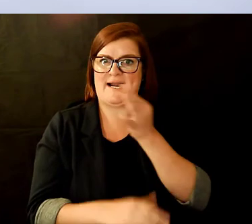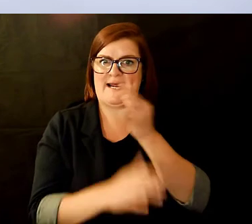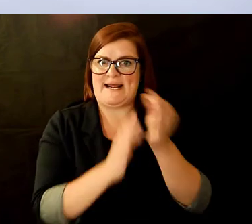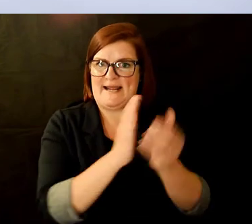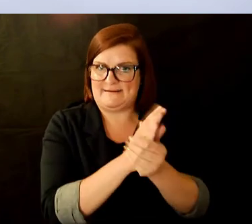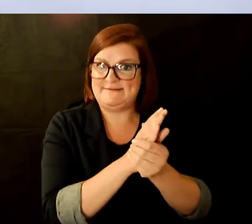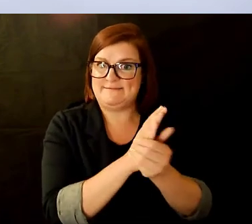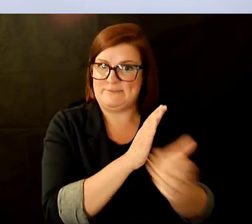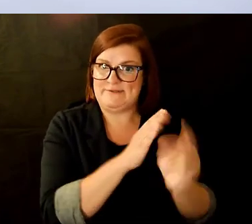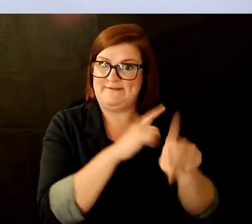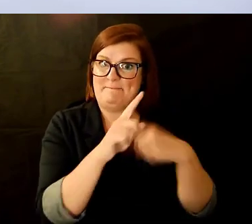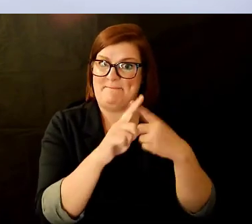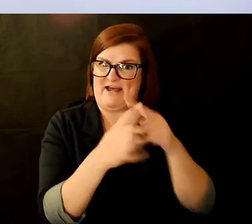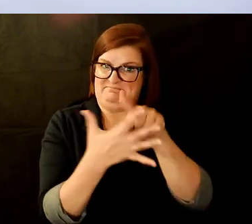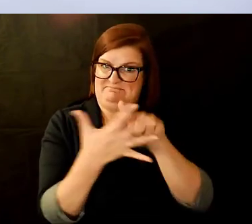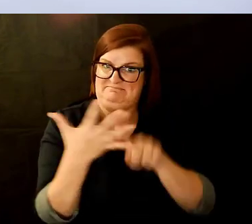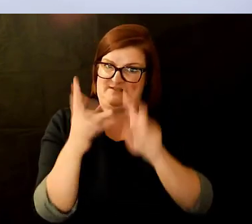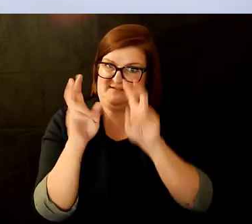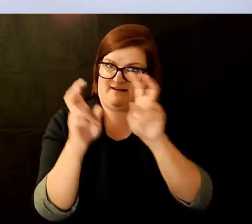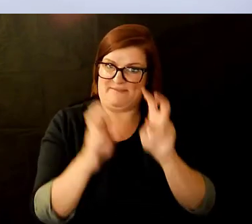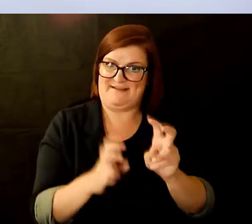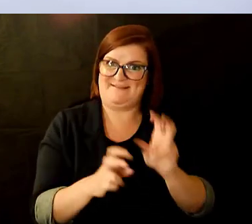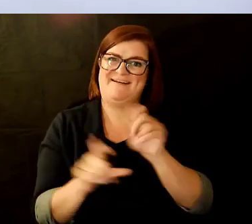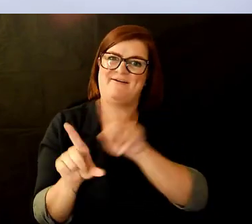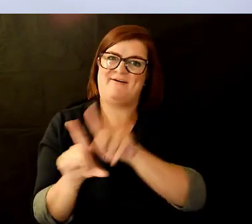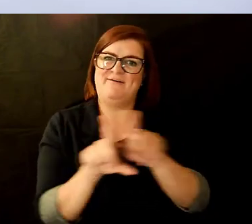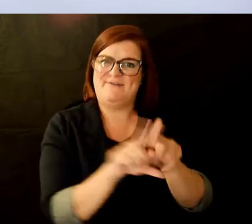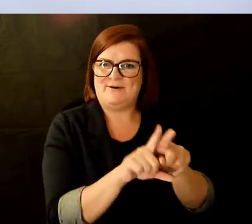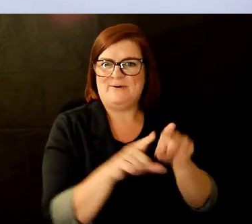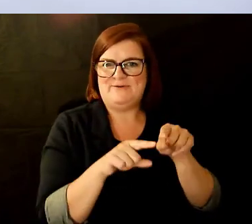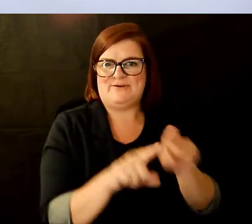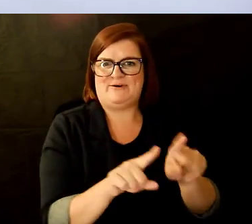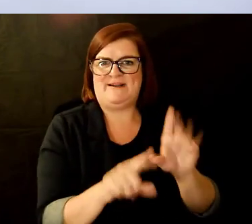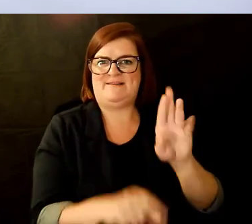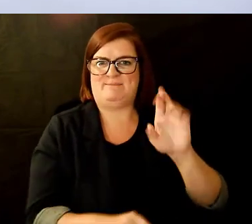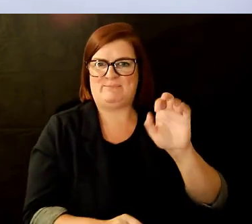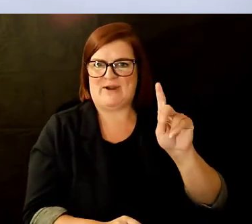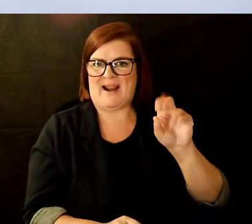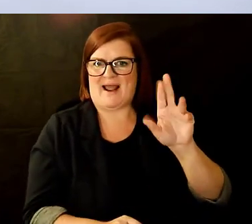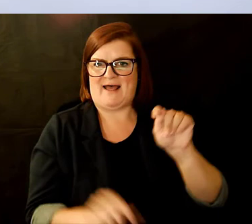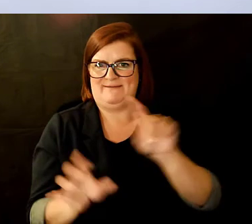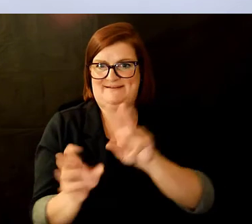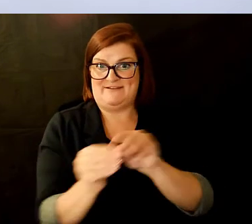in the breakout sessions that follow. So scroll through the form to see opportunities